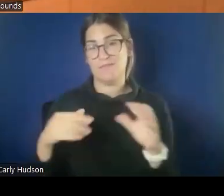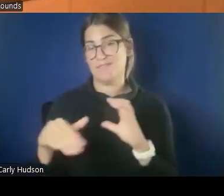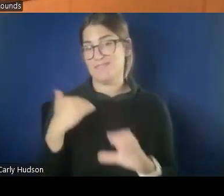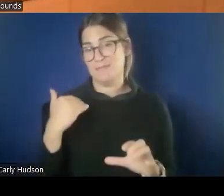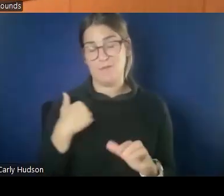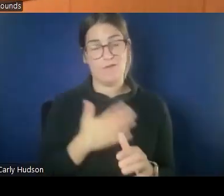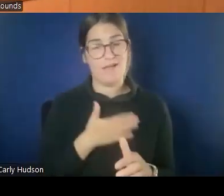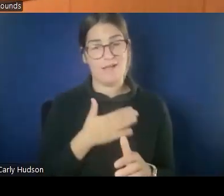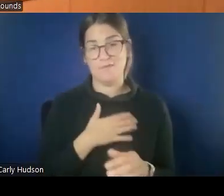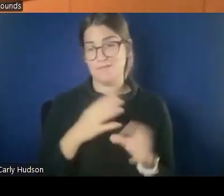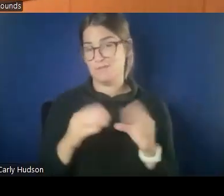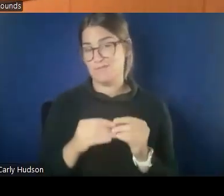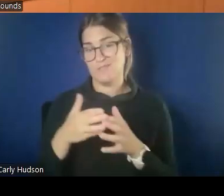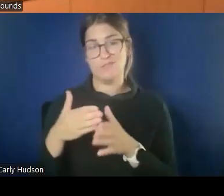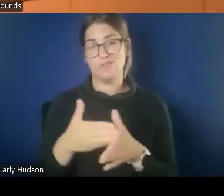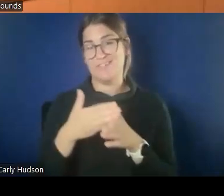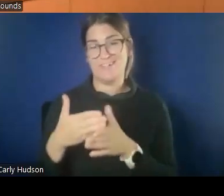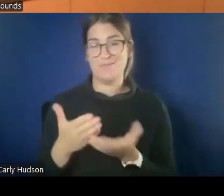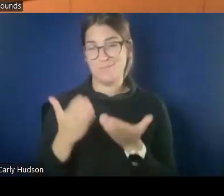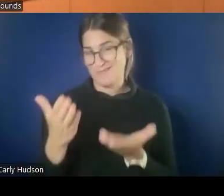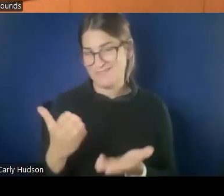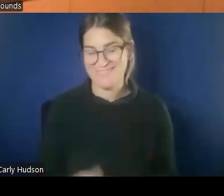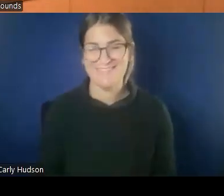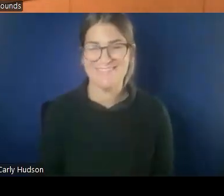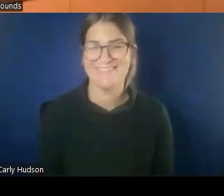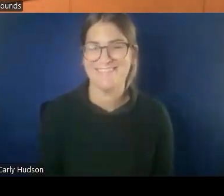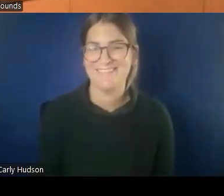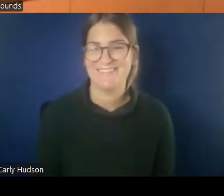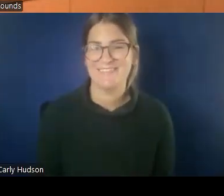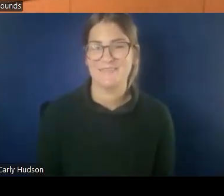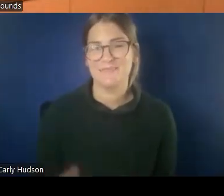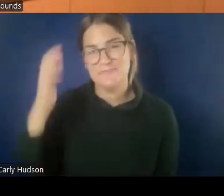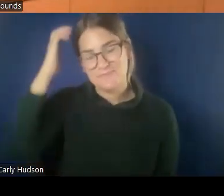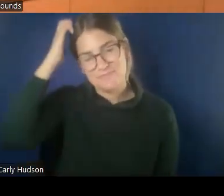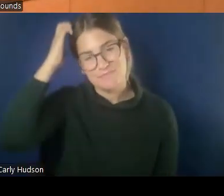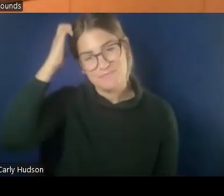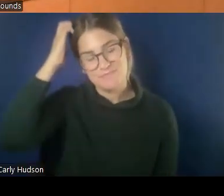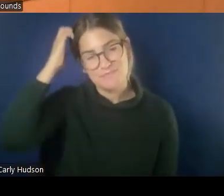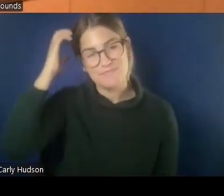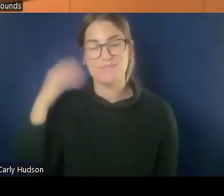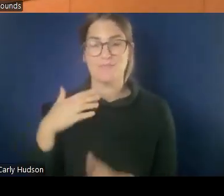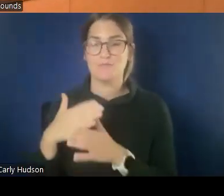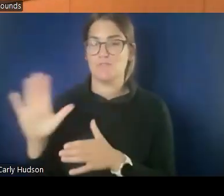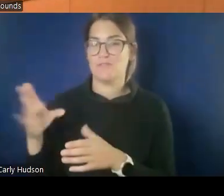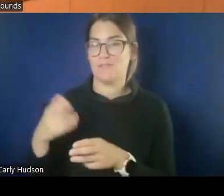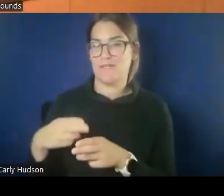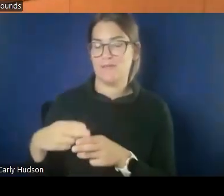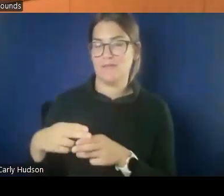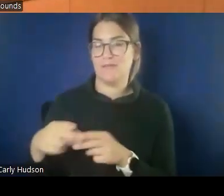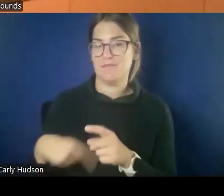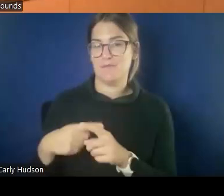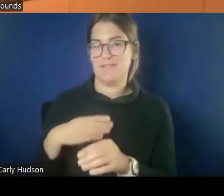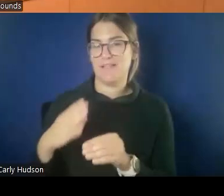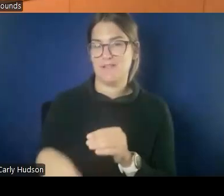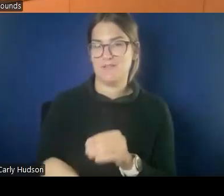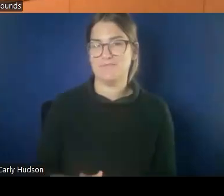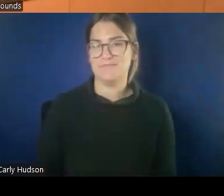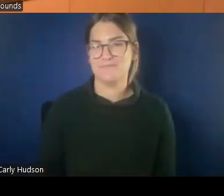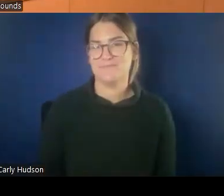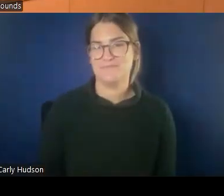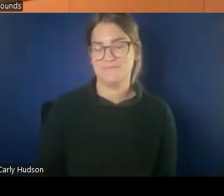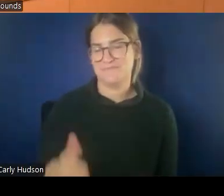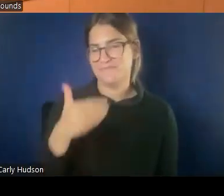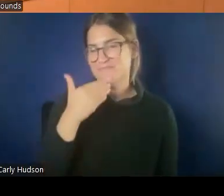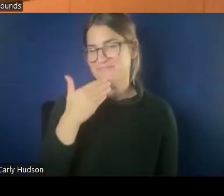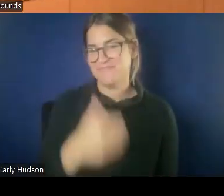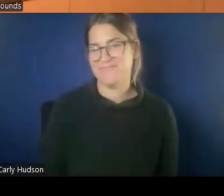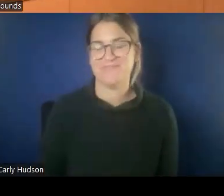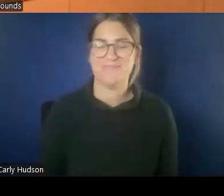proposal and I will share the person's name once we conclude thank you and any